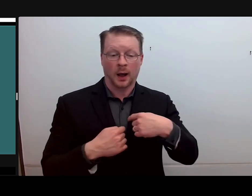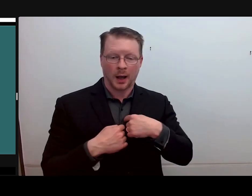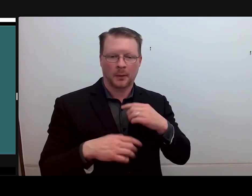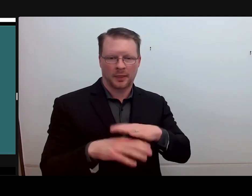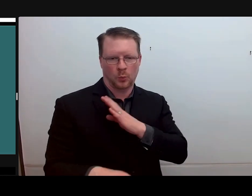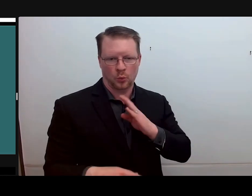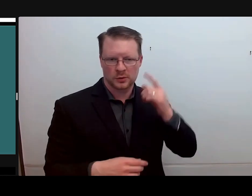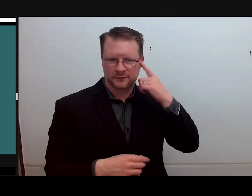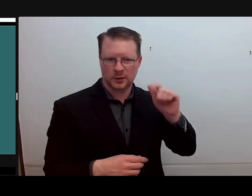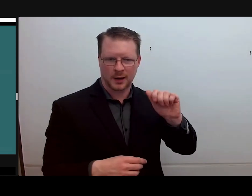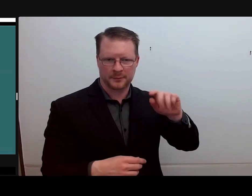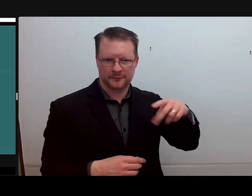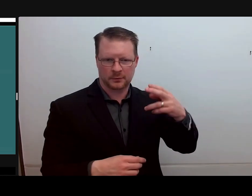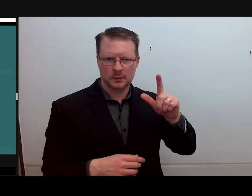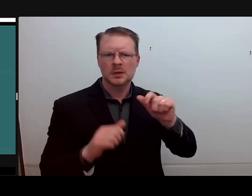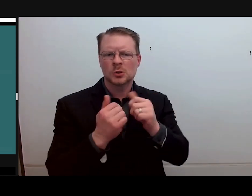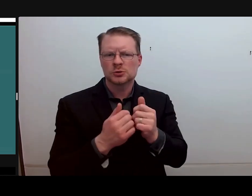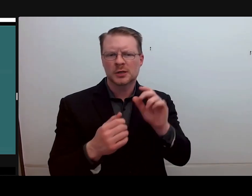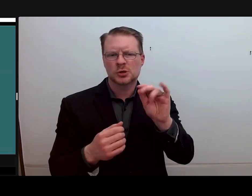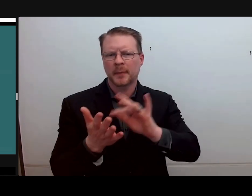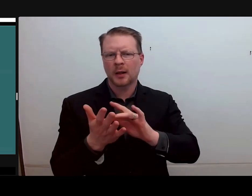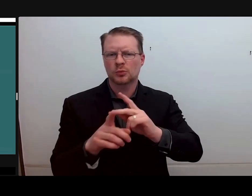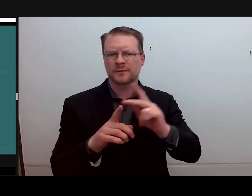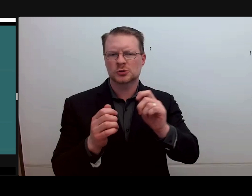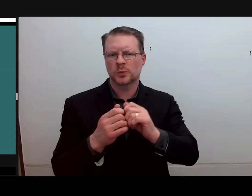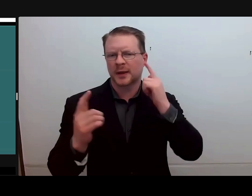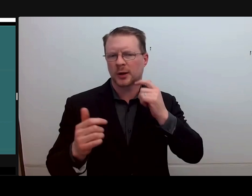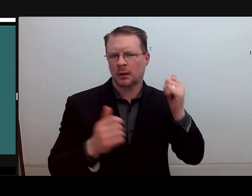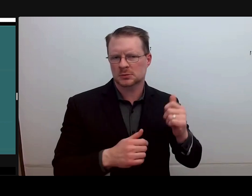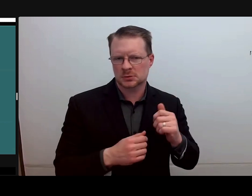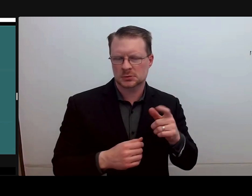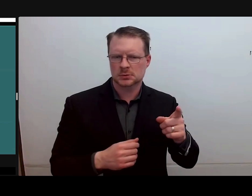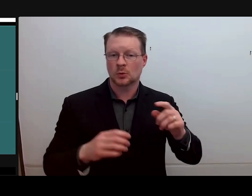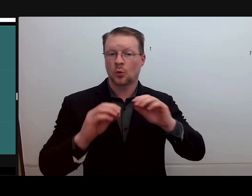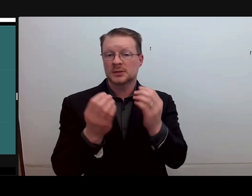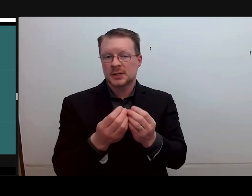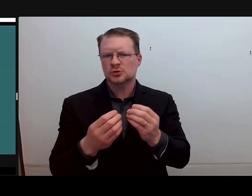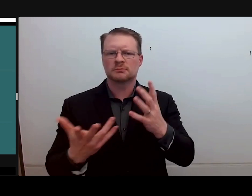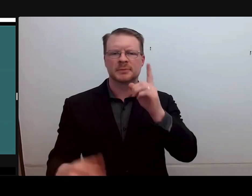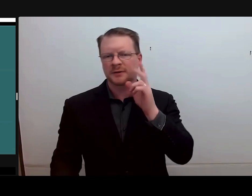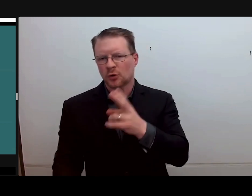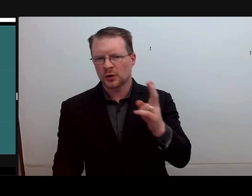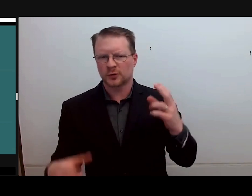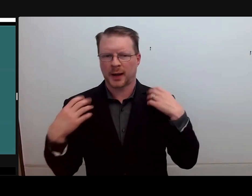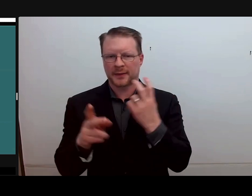Full disclosure-- I am on the board for the first organization listed here, Association of Medical Professionals with Hearing